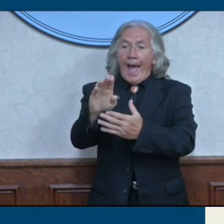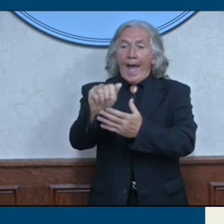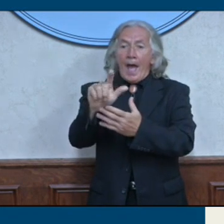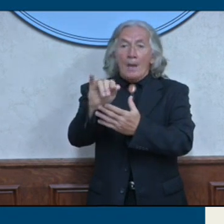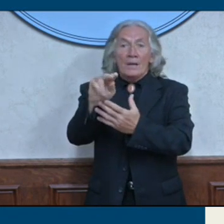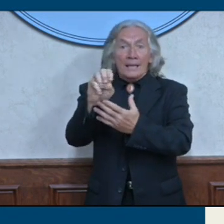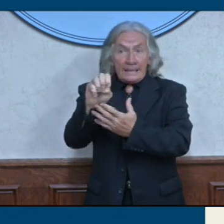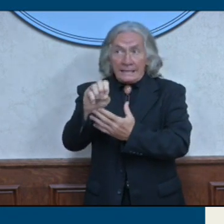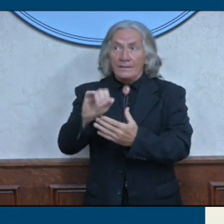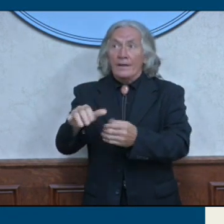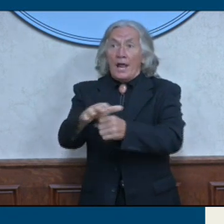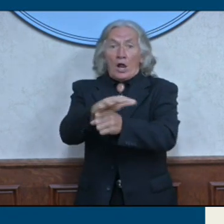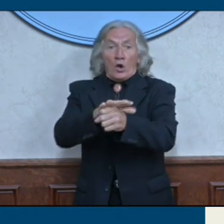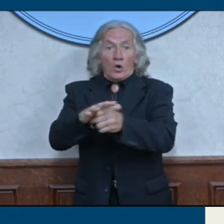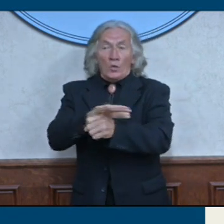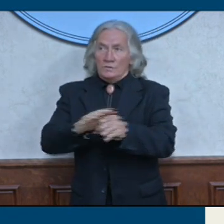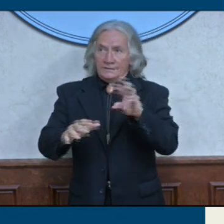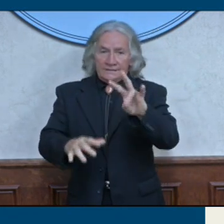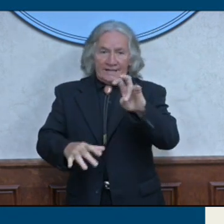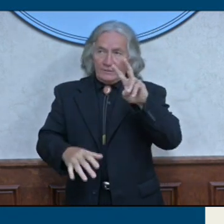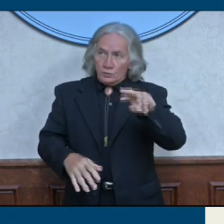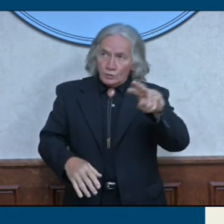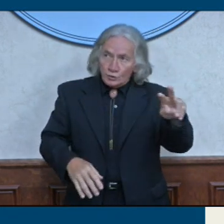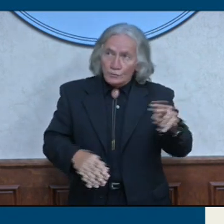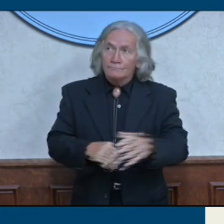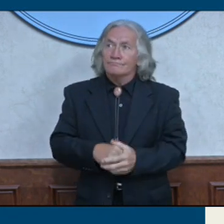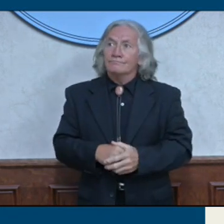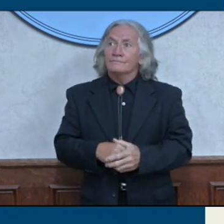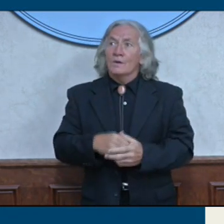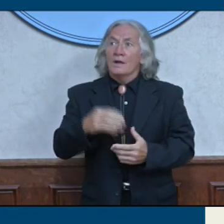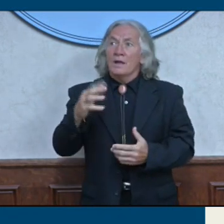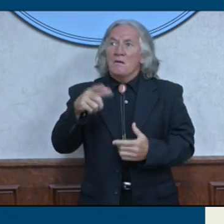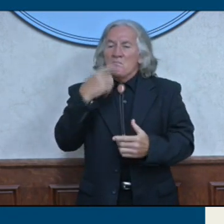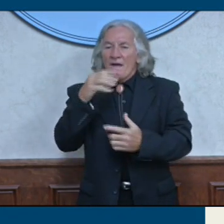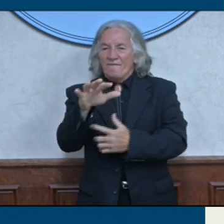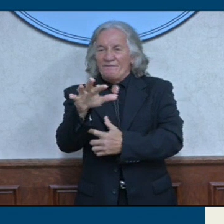THEIR LAB CONFIRMED COVID PATIENTS IN HOSPITAL IS 25.